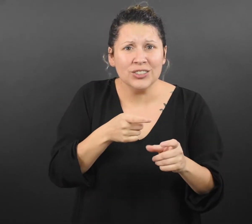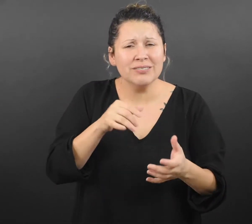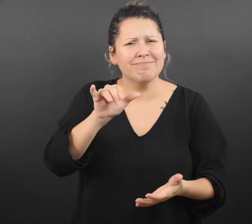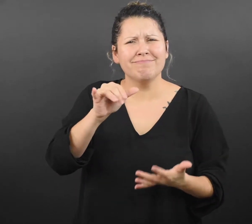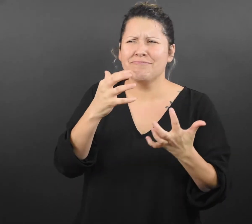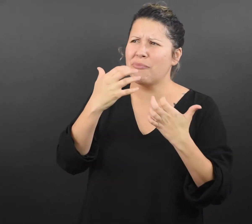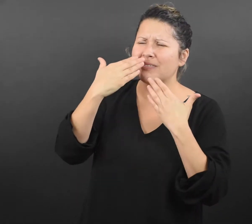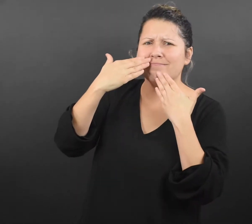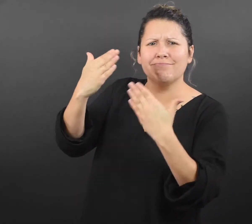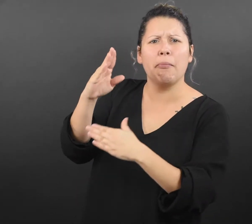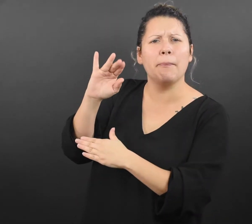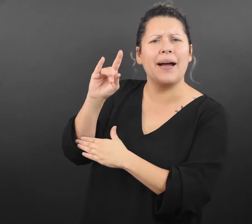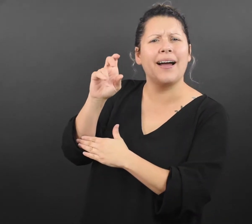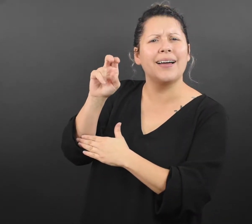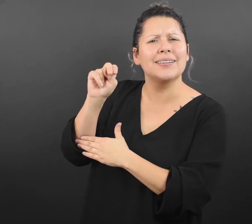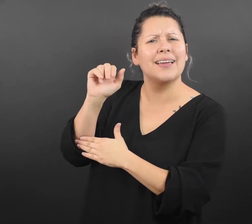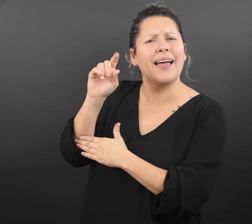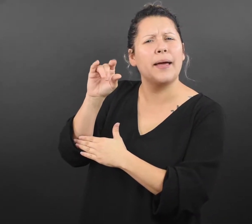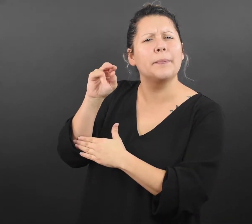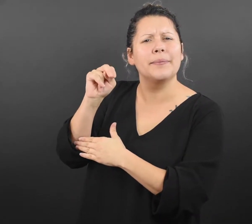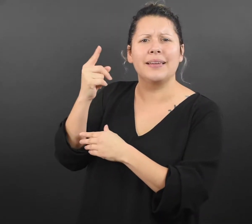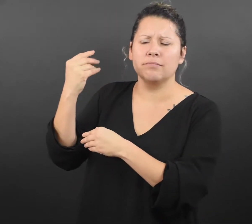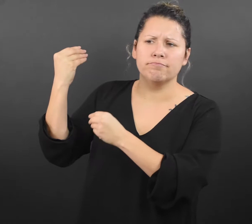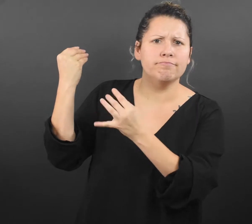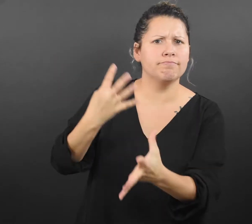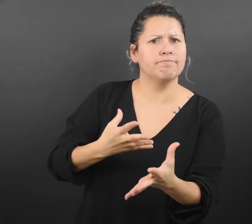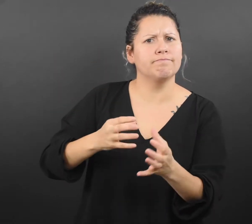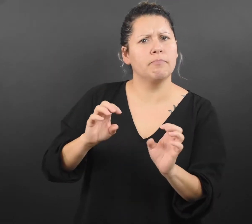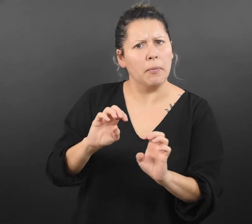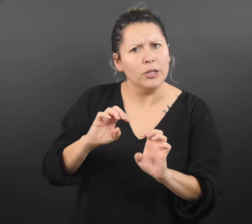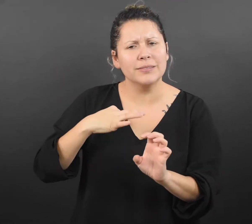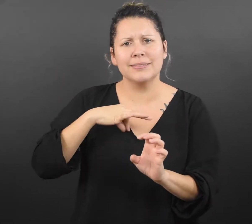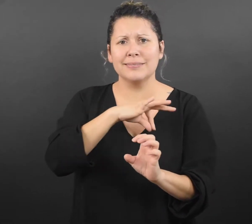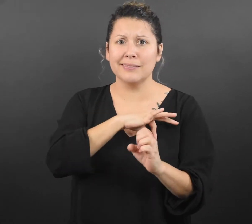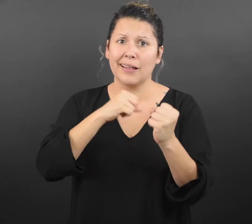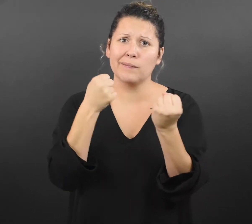and I want to thank the Biden Administration for providing emergency staffing support